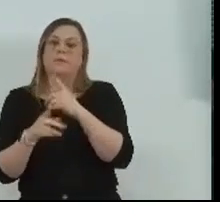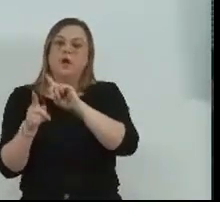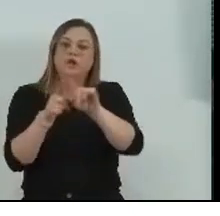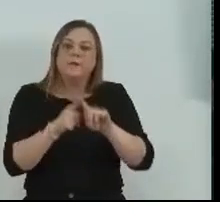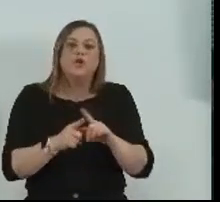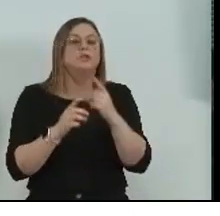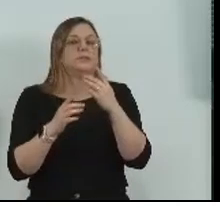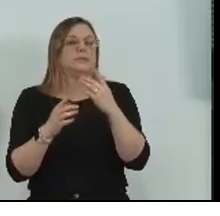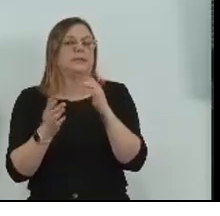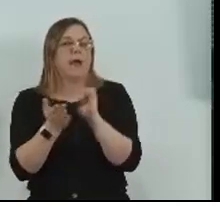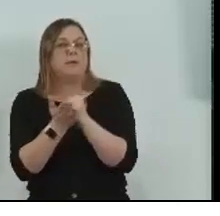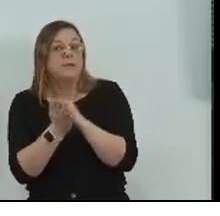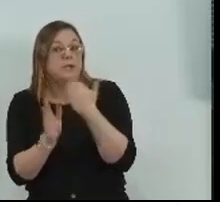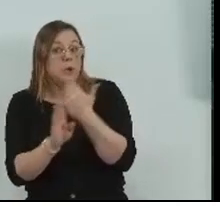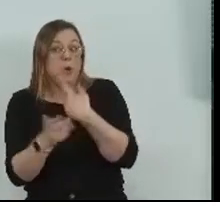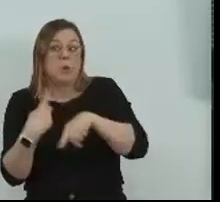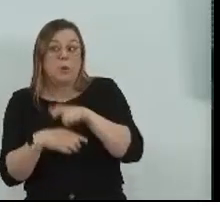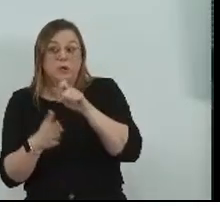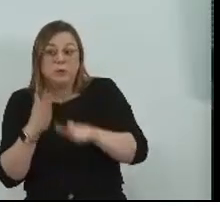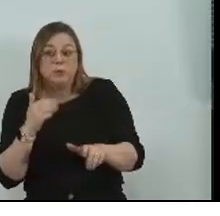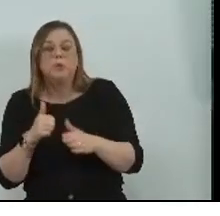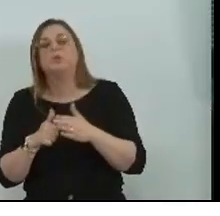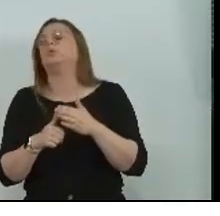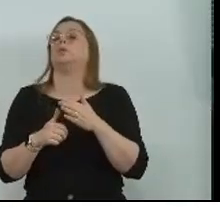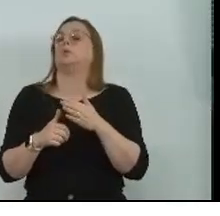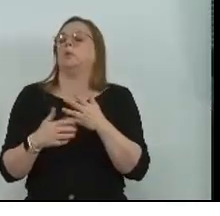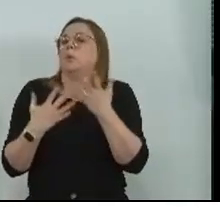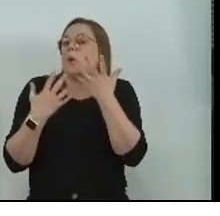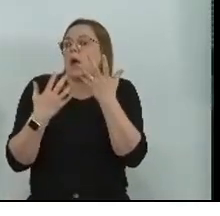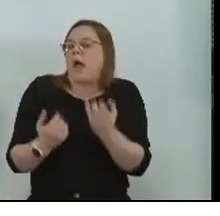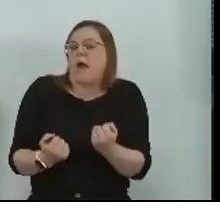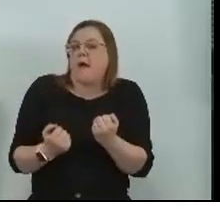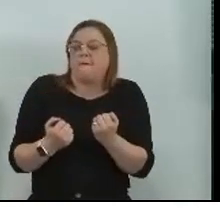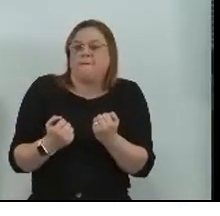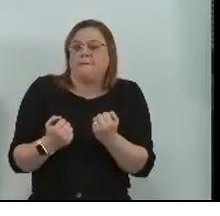work that we do. We have an entire